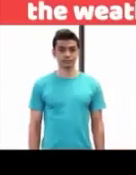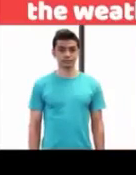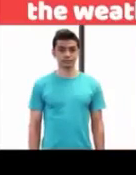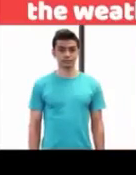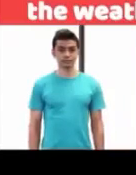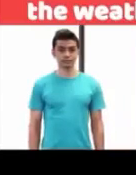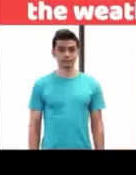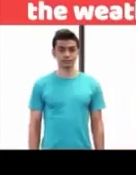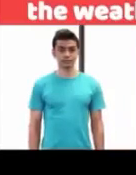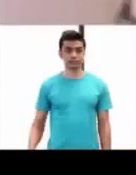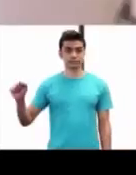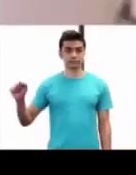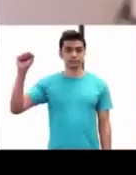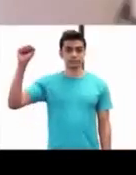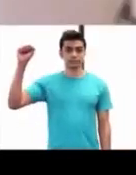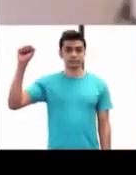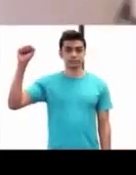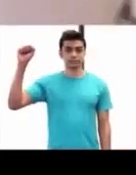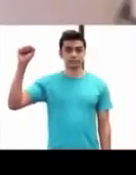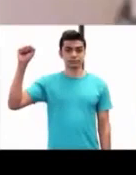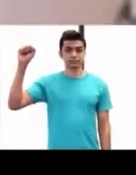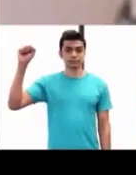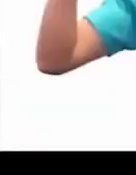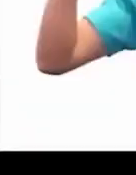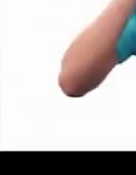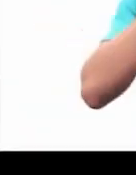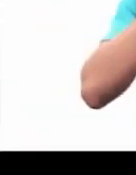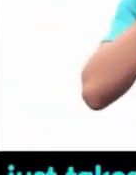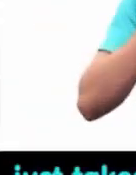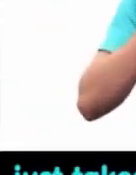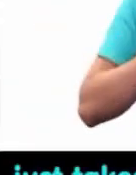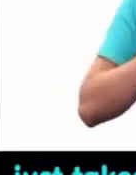he's -- the camera on the -- on the PC on the lap top is capturing his sign language.